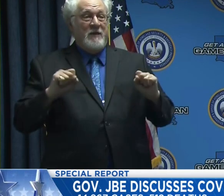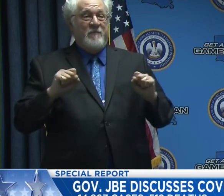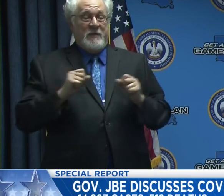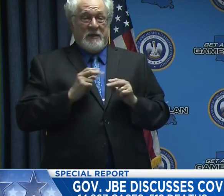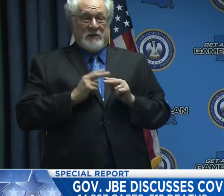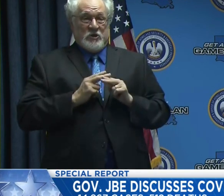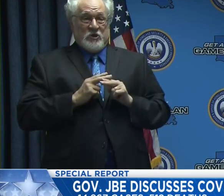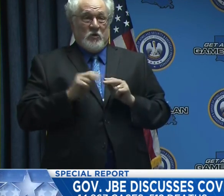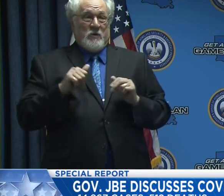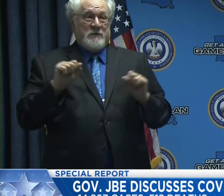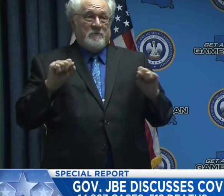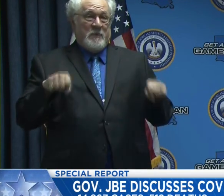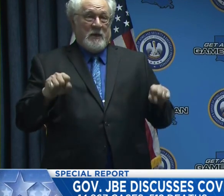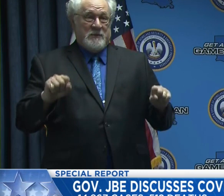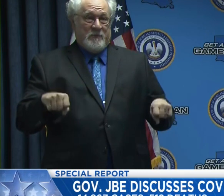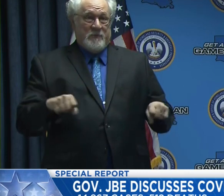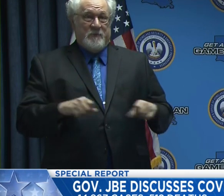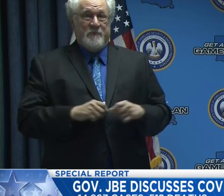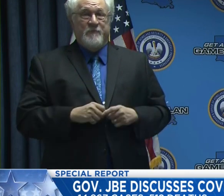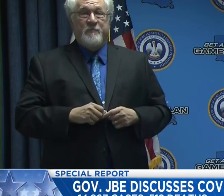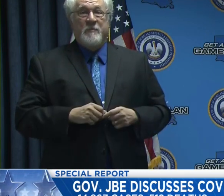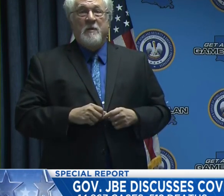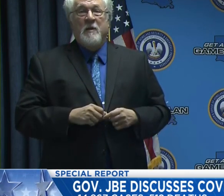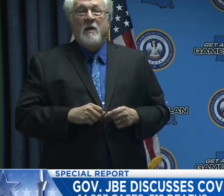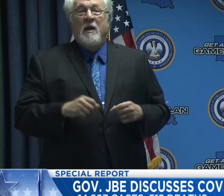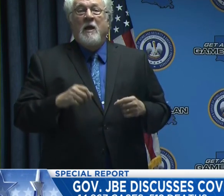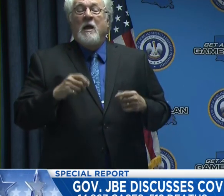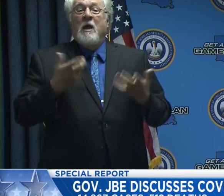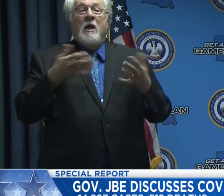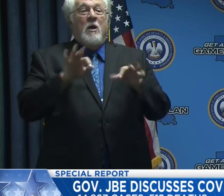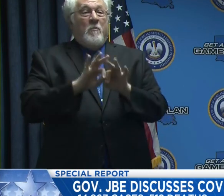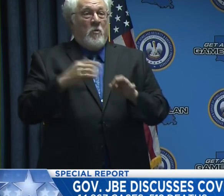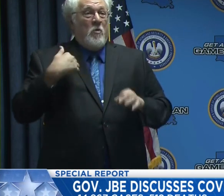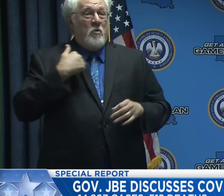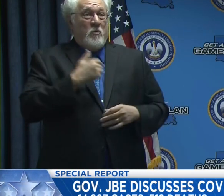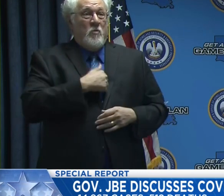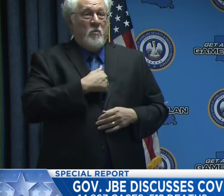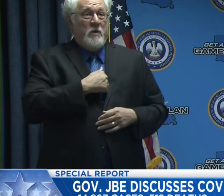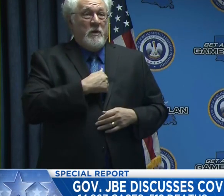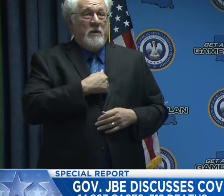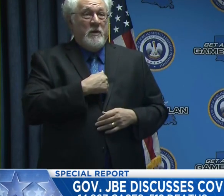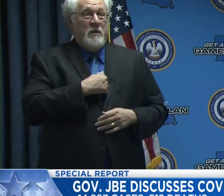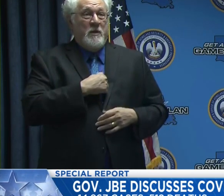PICTURE. LET'S MAKE SURE WE CAN DO WHAT WE HAVE TO DO NOW, SO WE CAN ALL GET TOGETHER SAFELY JUST AS SOON